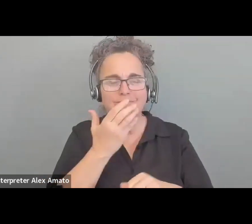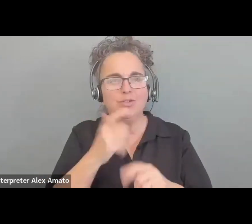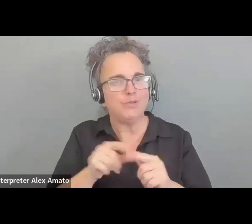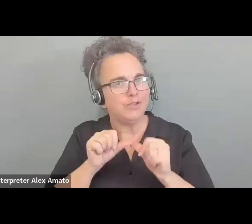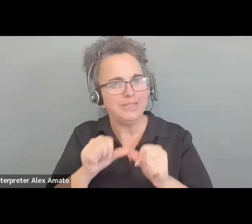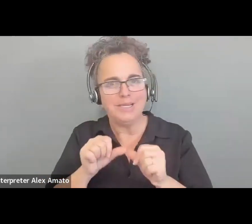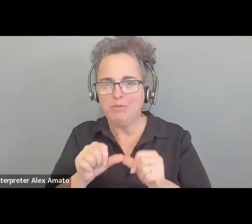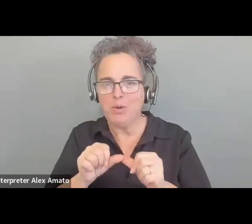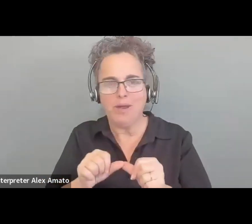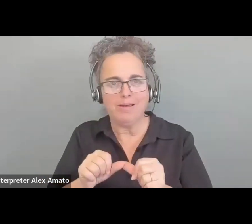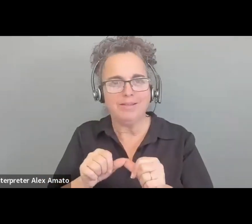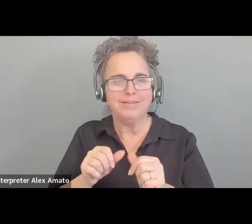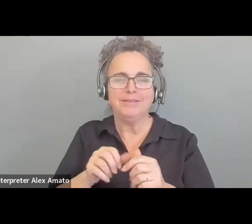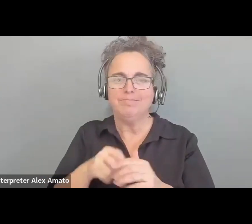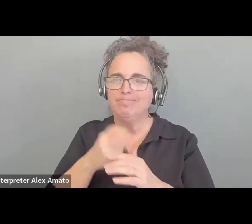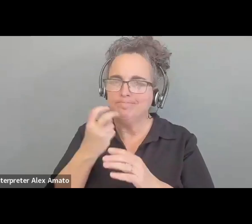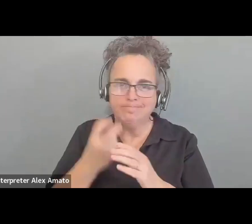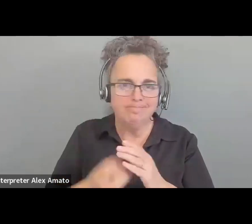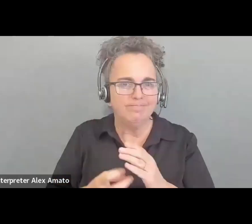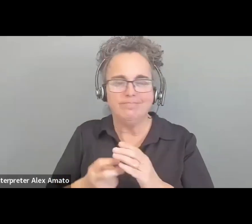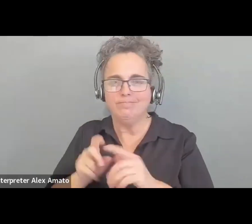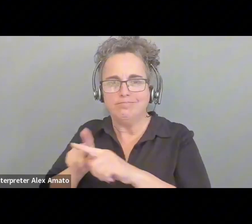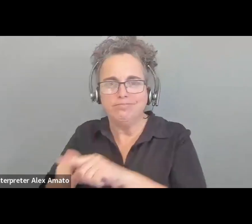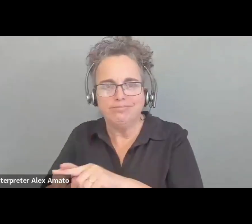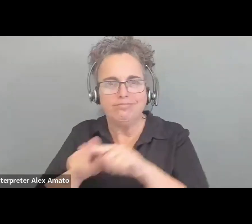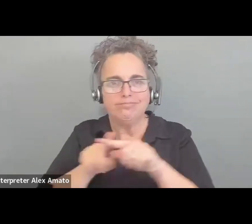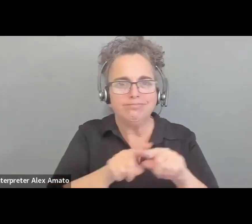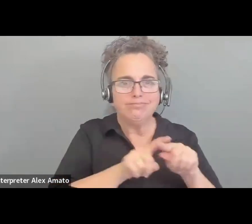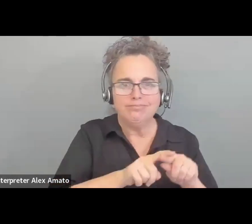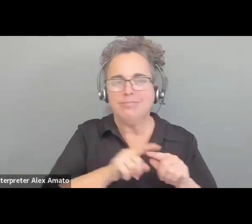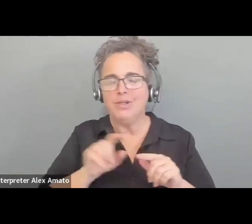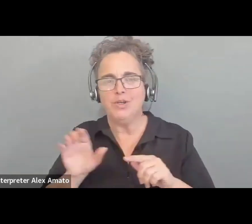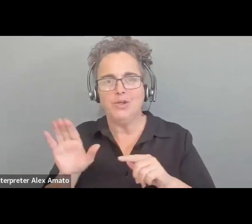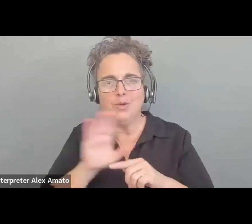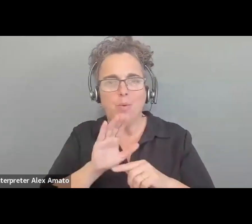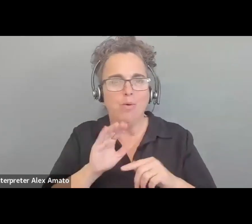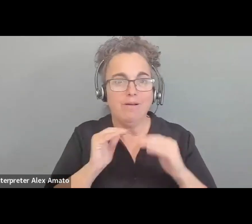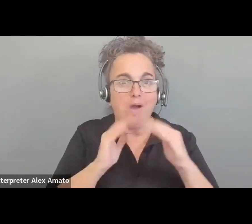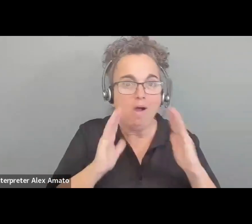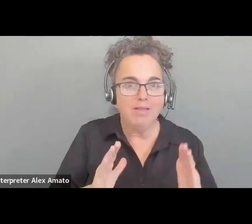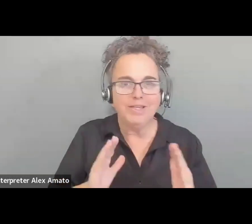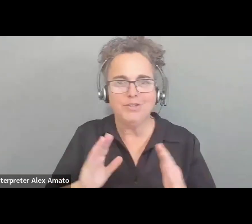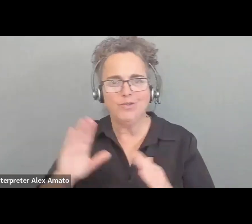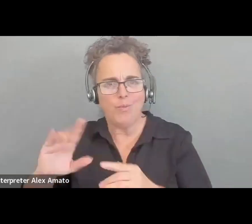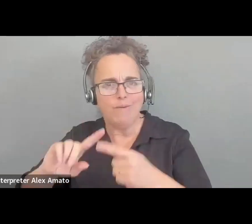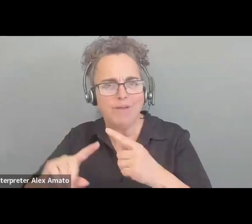Lean and leverage your peers, your colleagues. Some of my dearest friends are people